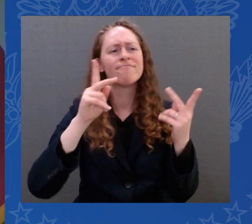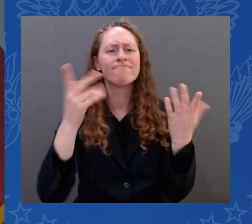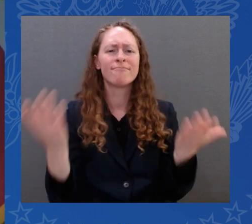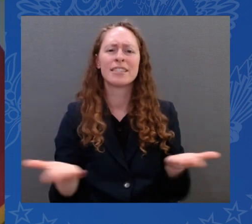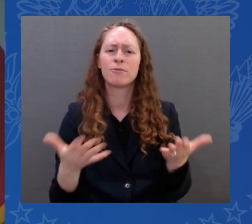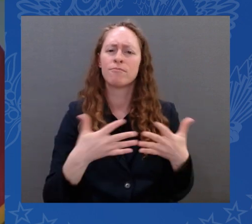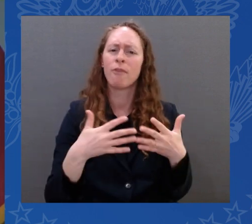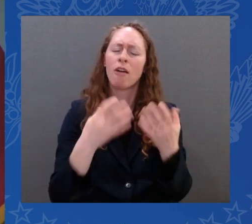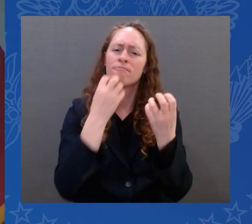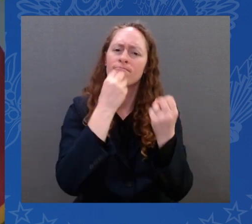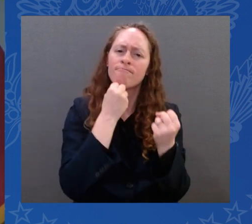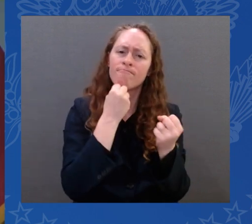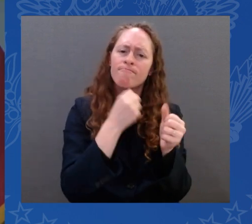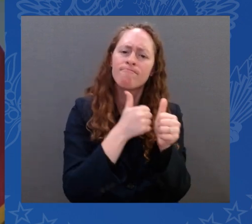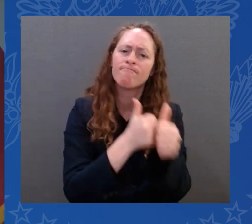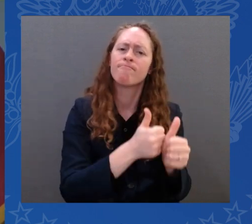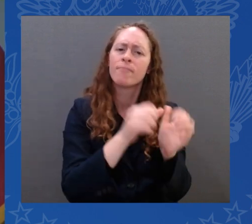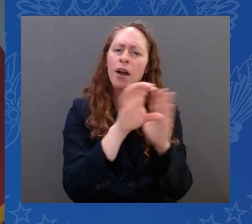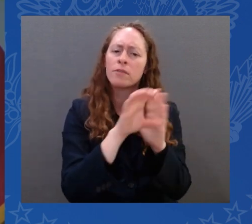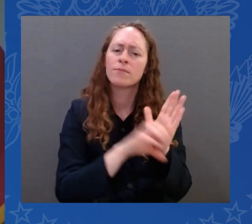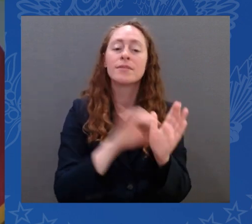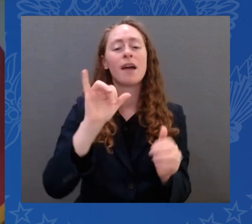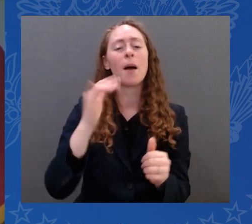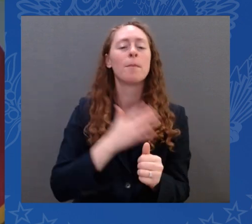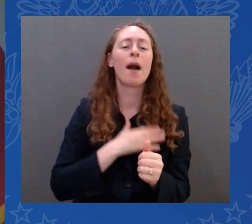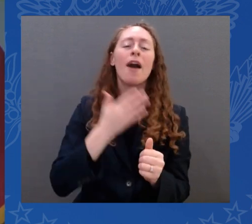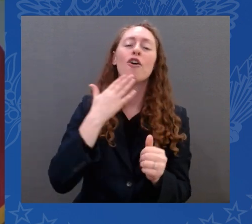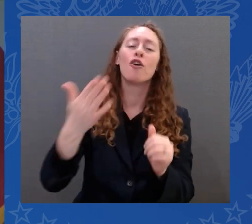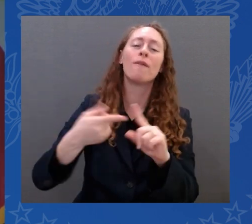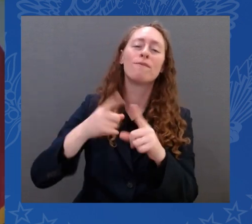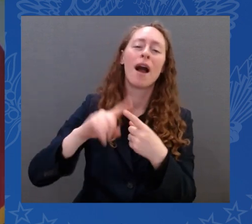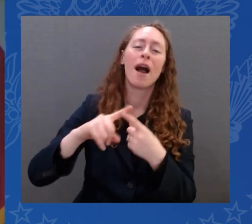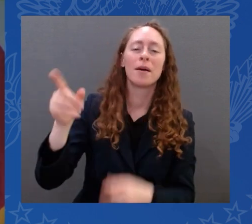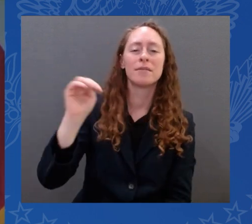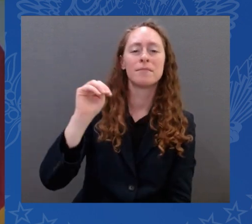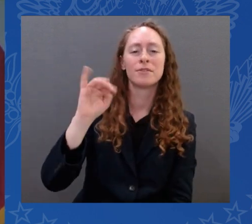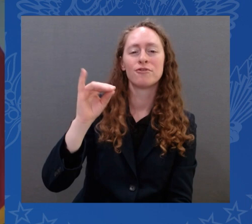John and I went after each other hammer and tong on the Senate floor.